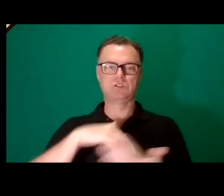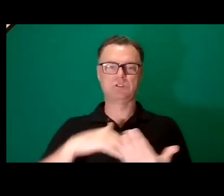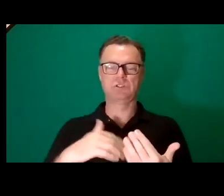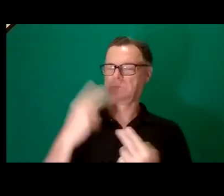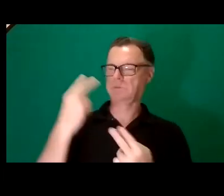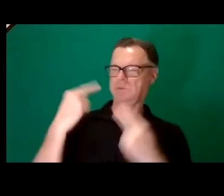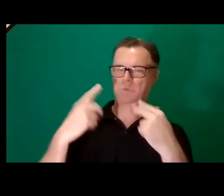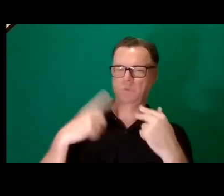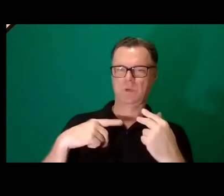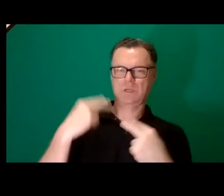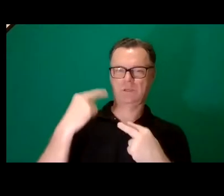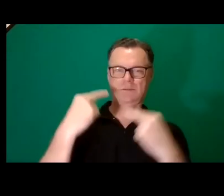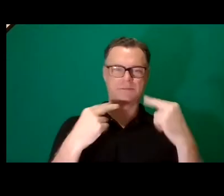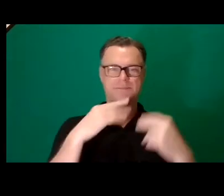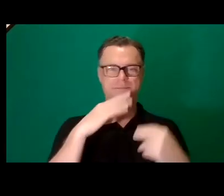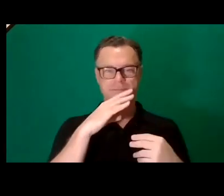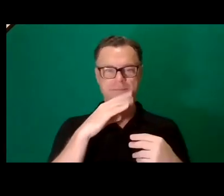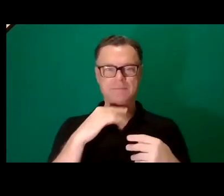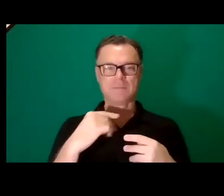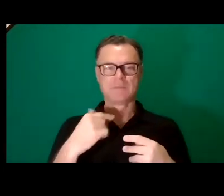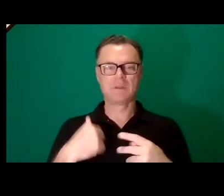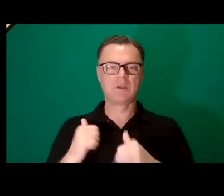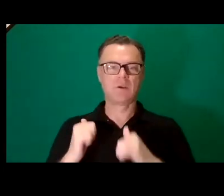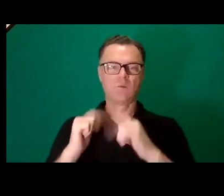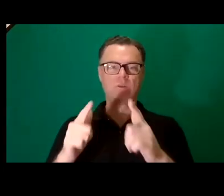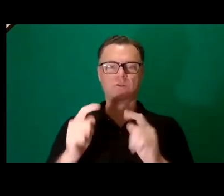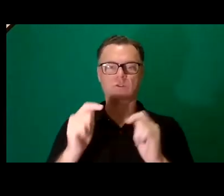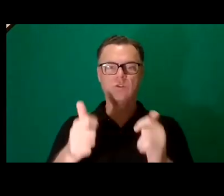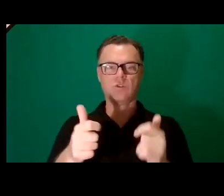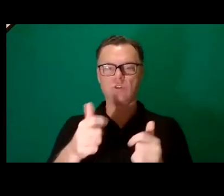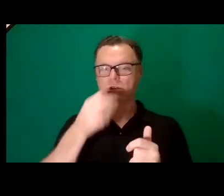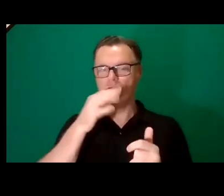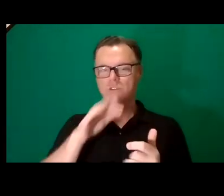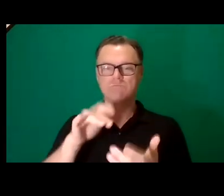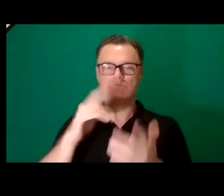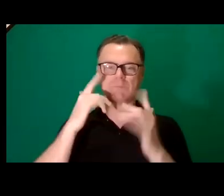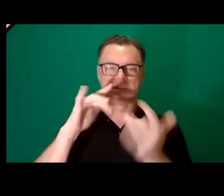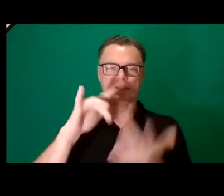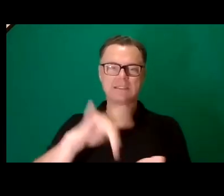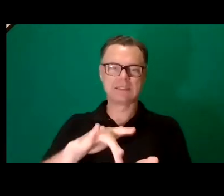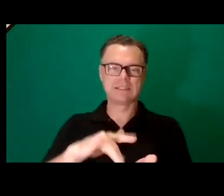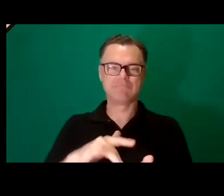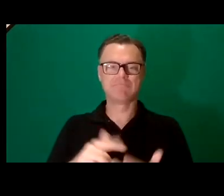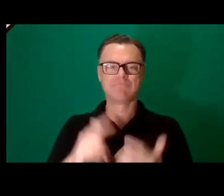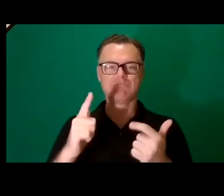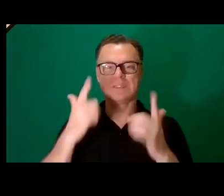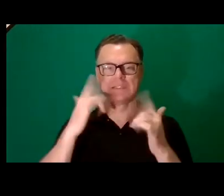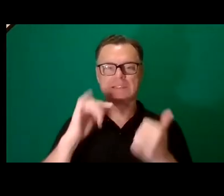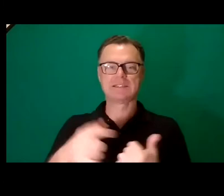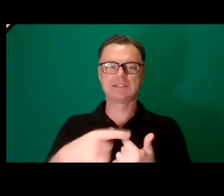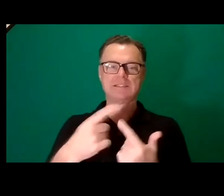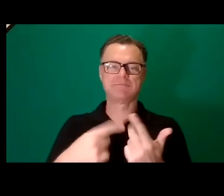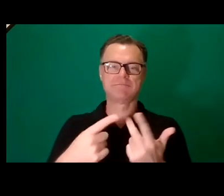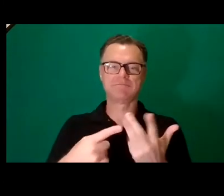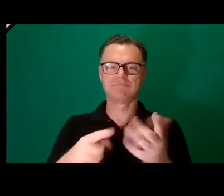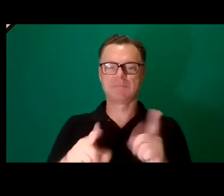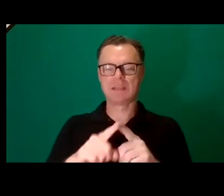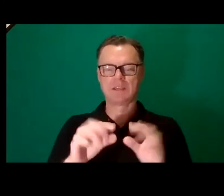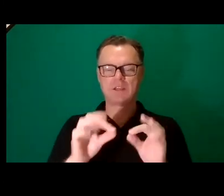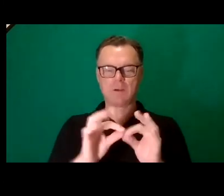So I went to a early childhood testing center, did a whole bunch of tests of stacking blocks and looking at different